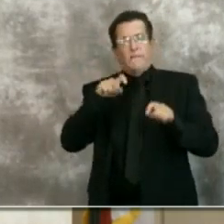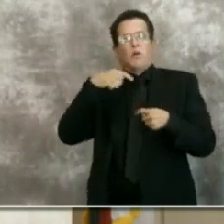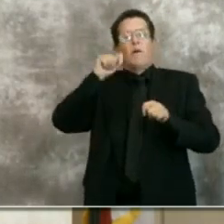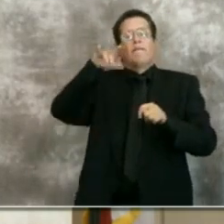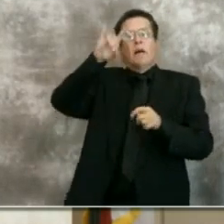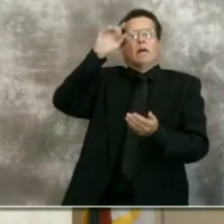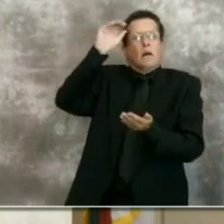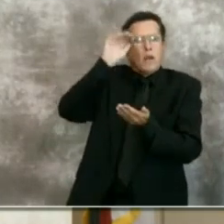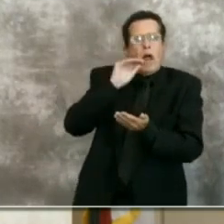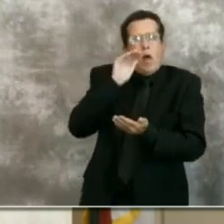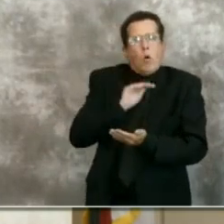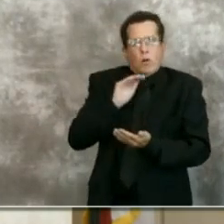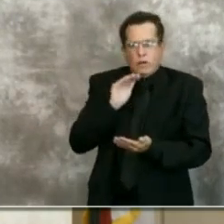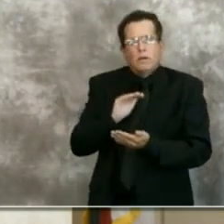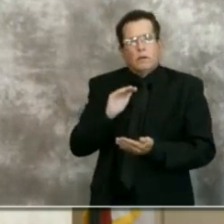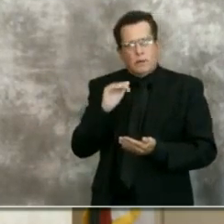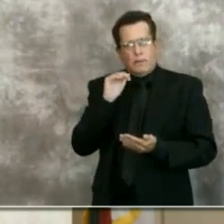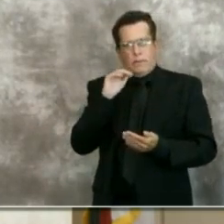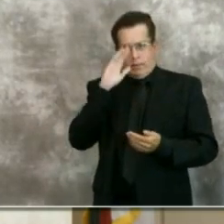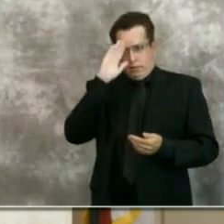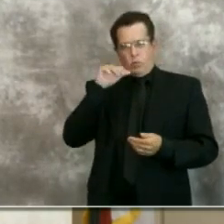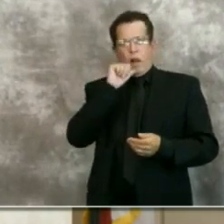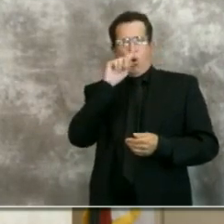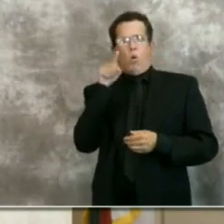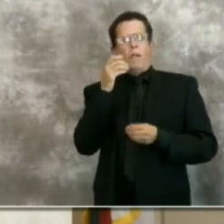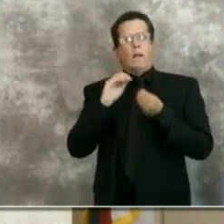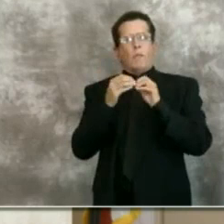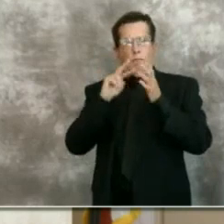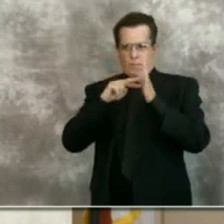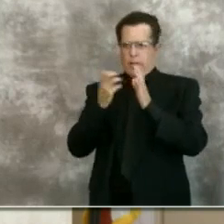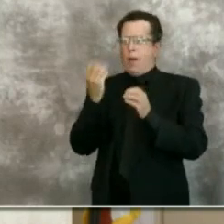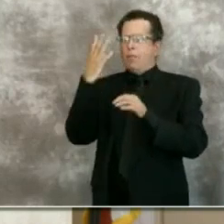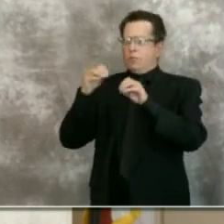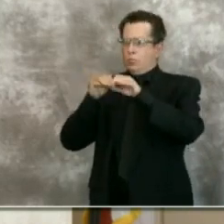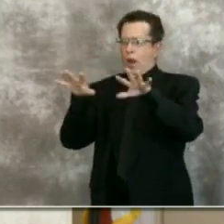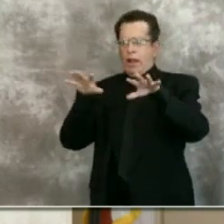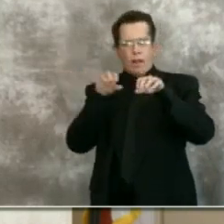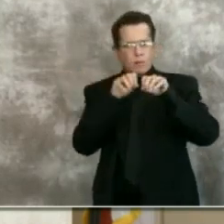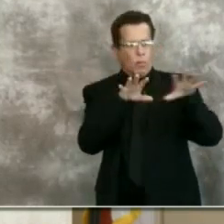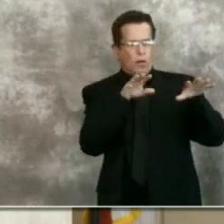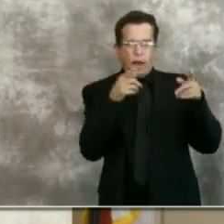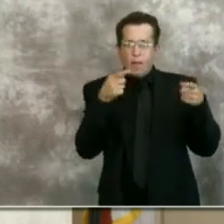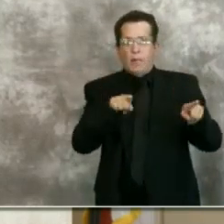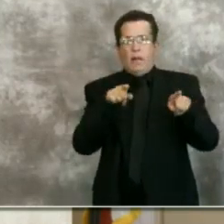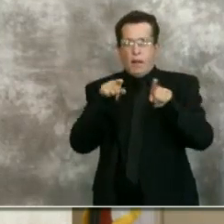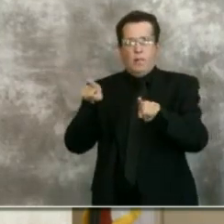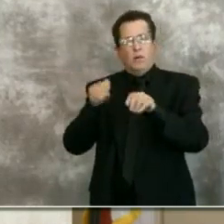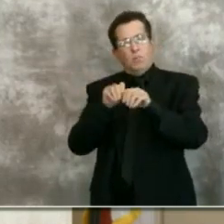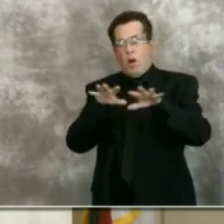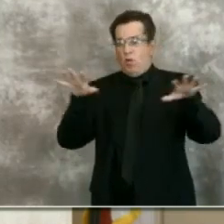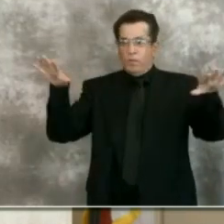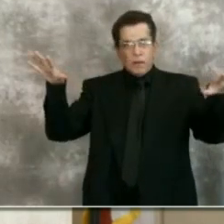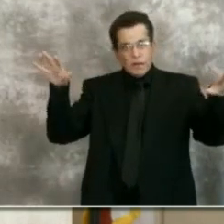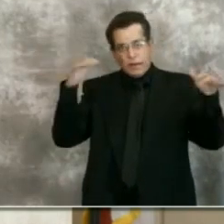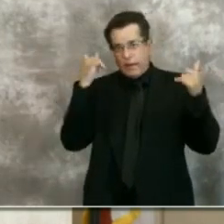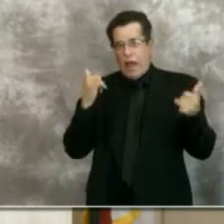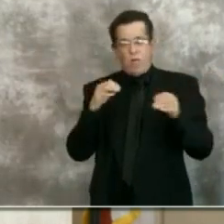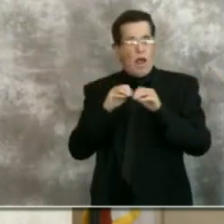WRONG ARE CONTINUING. TO GO IN THE WRONG DIRECTION. AND WE HAVE TO GET THESE NUMBERS UNDER BUT THEY'RE NOT JUST